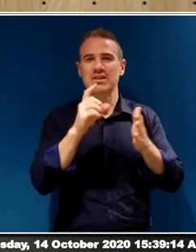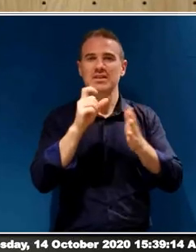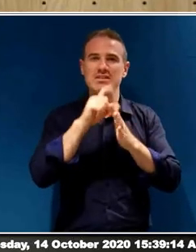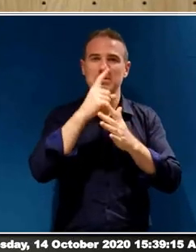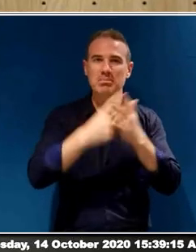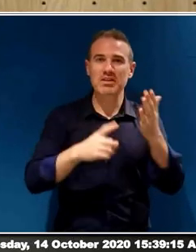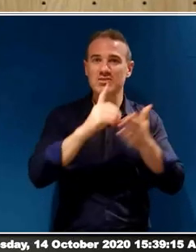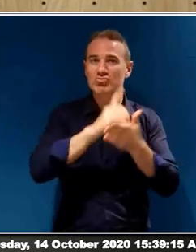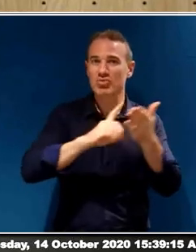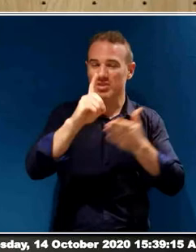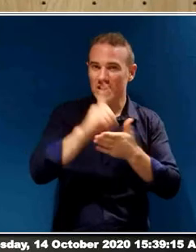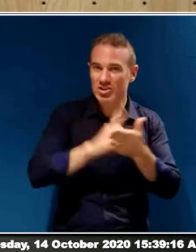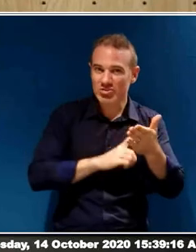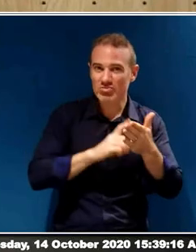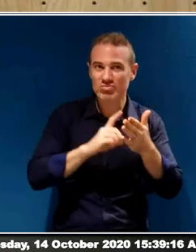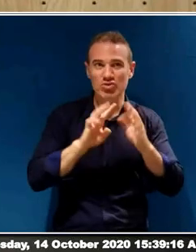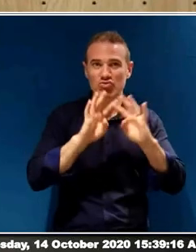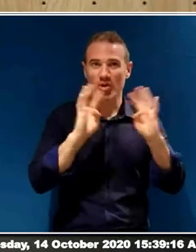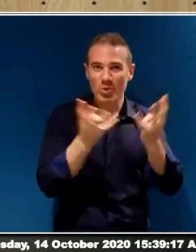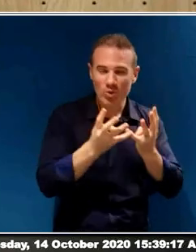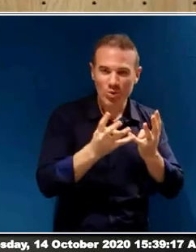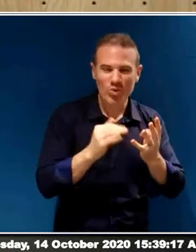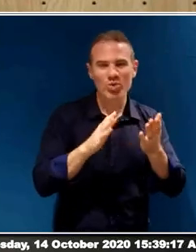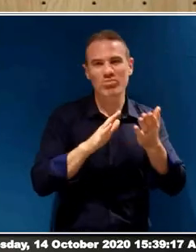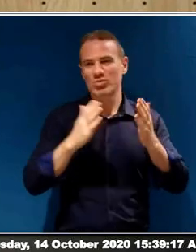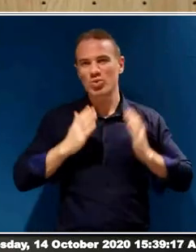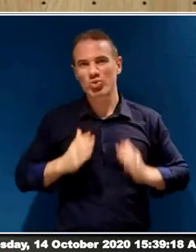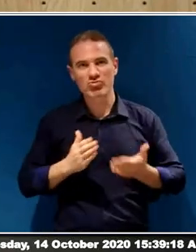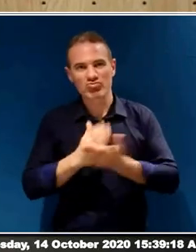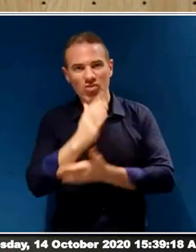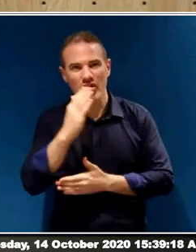Rights Commission, to try to resolve those issues.